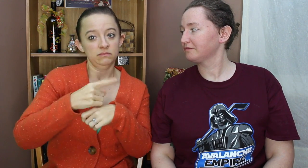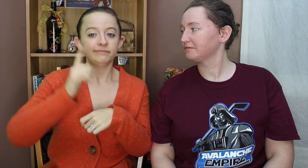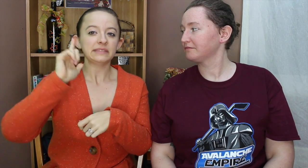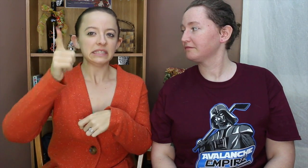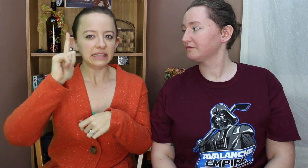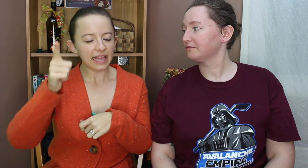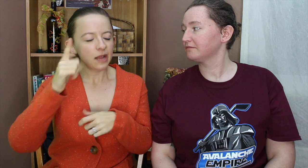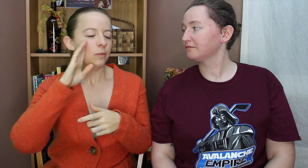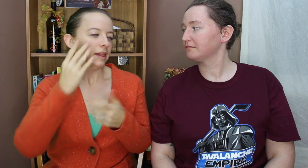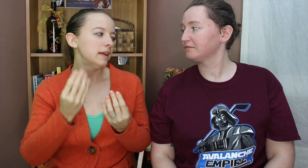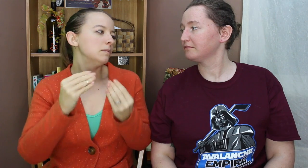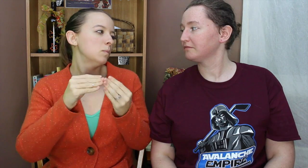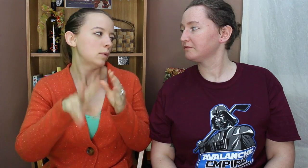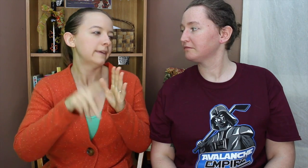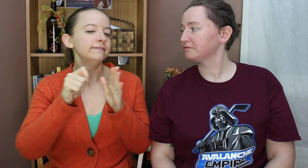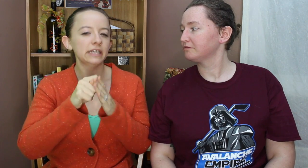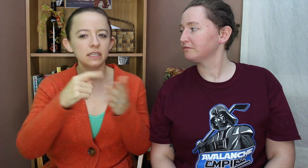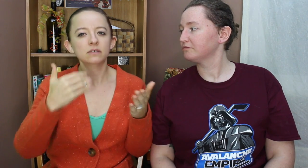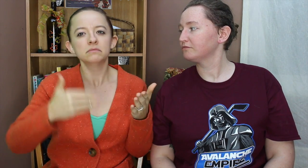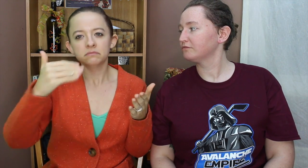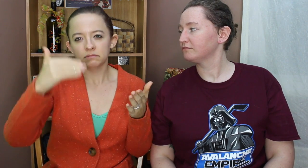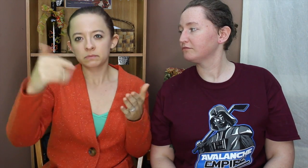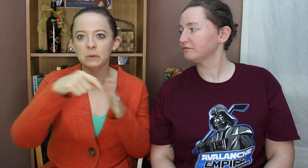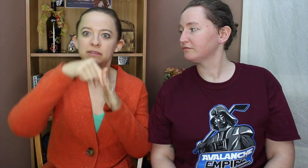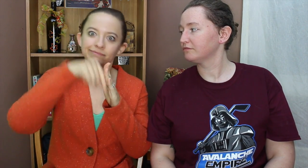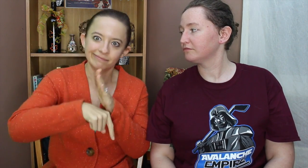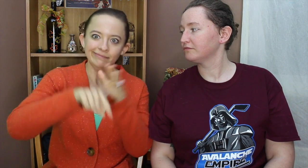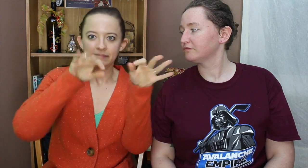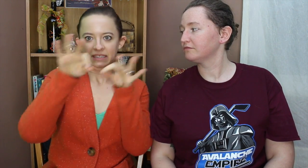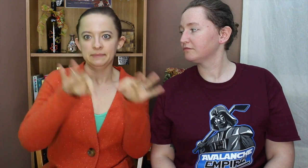we're just gonna talk a little bit about them and then later we'll talk about them